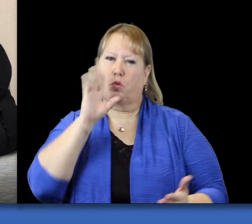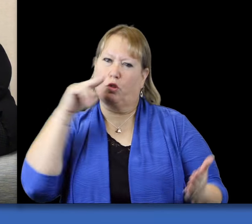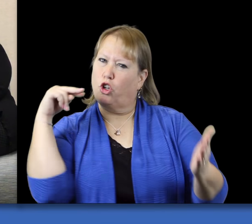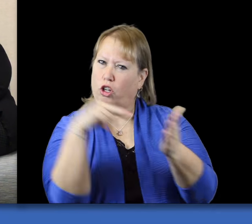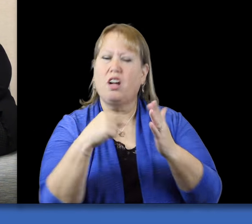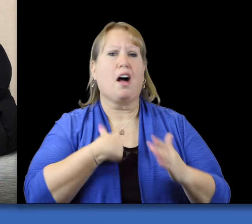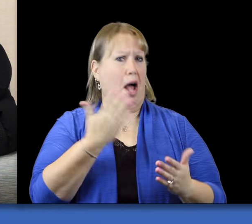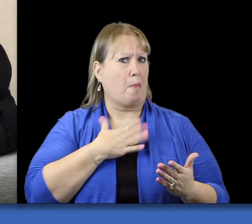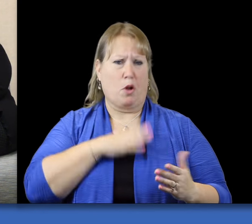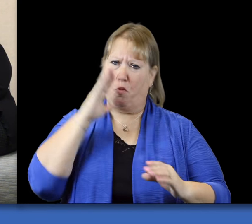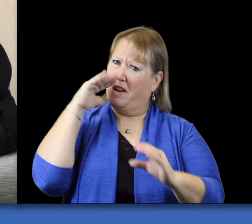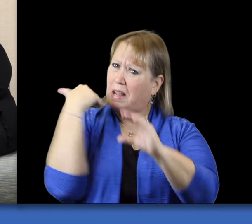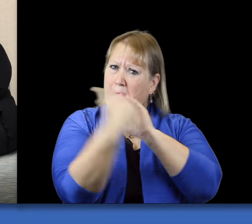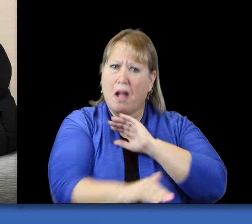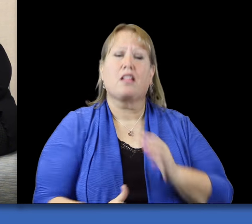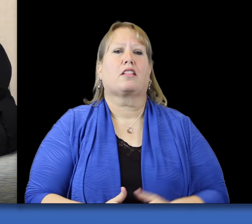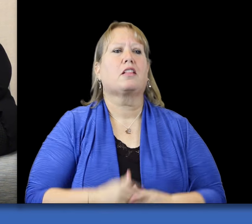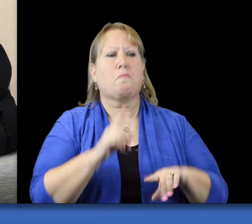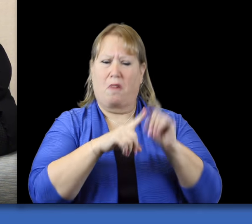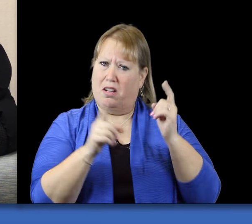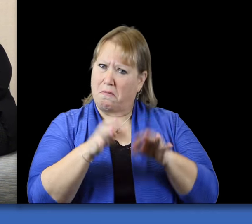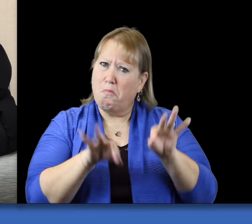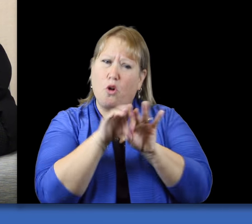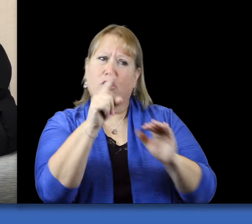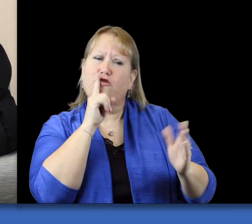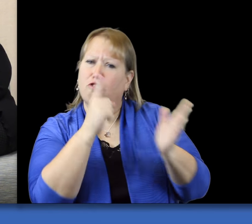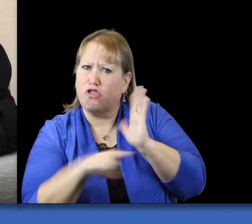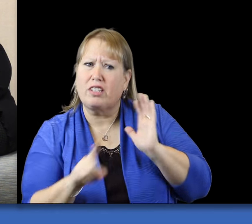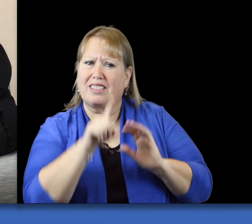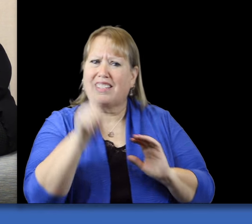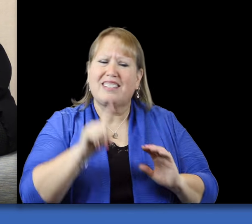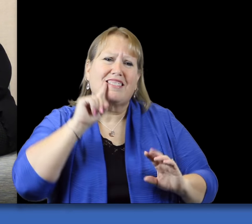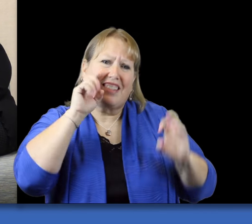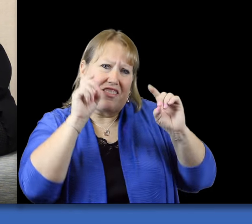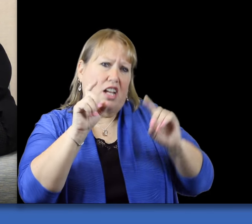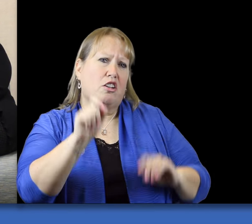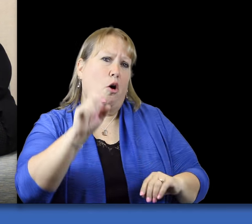I'm happy to email it to you, but definitely check out the TexasDeafEd.org website.